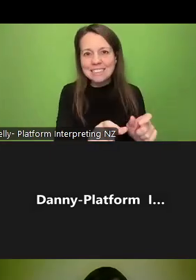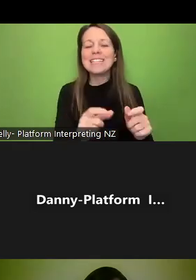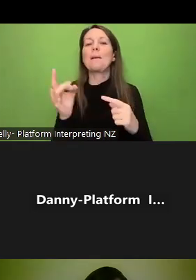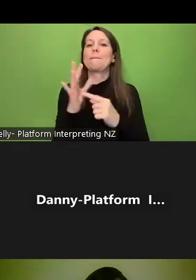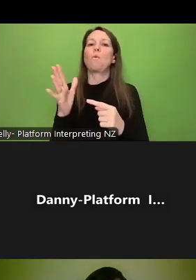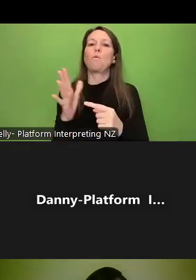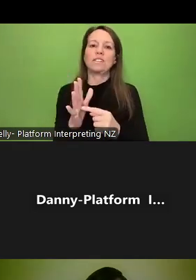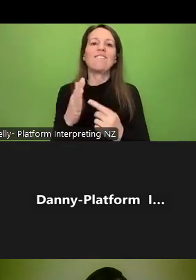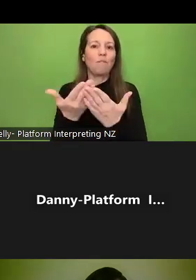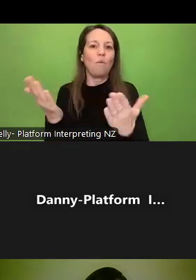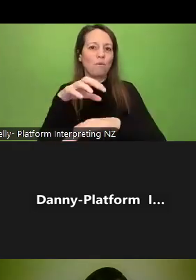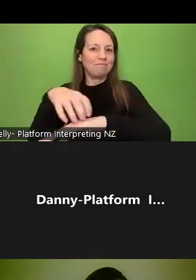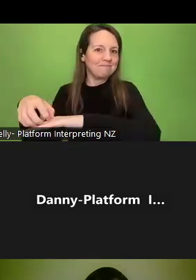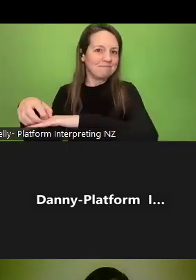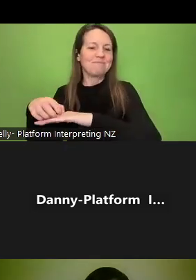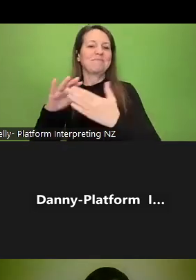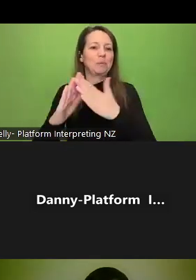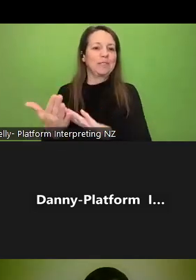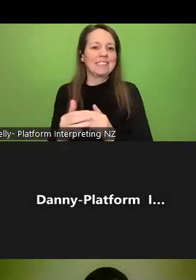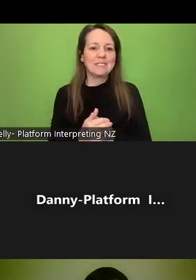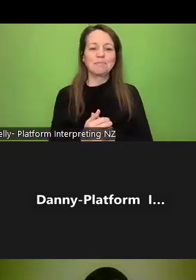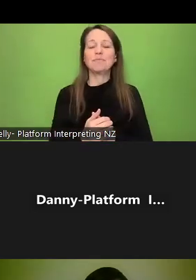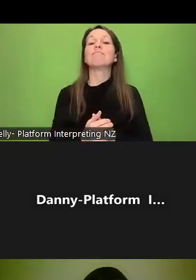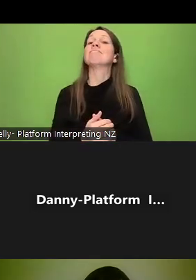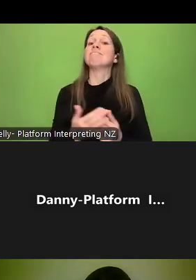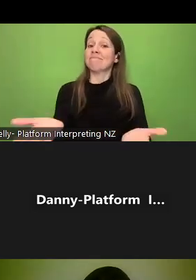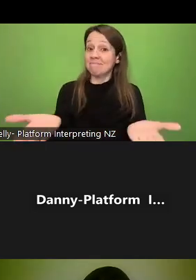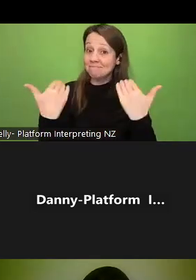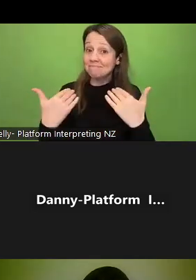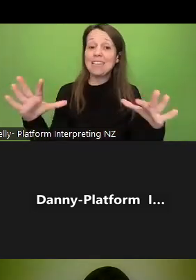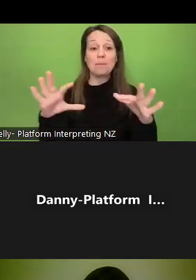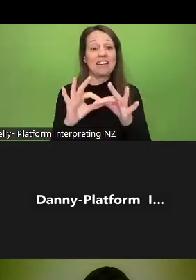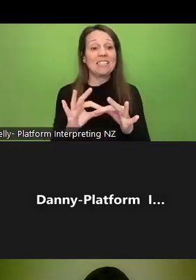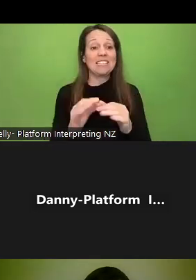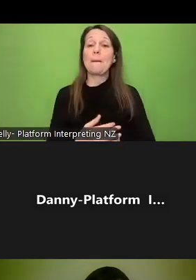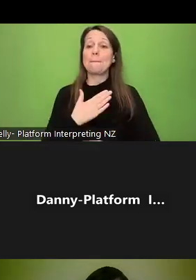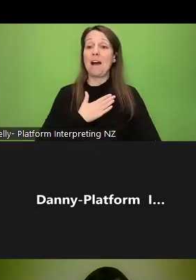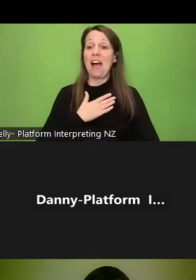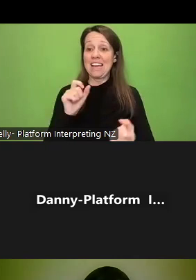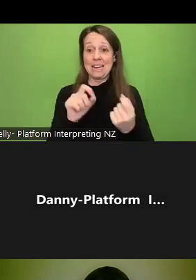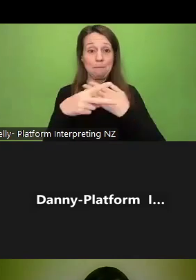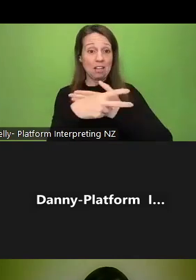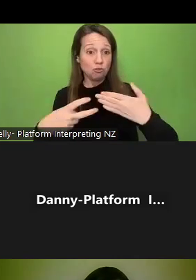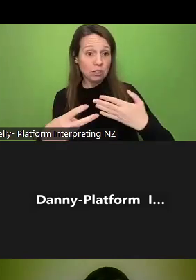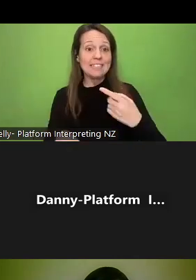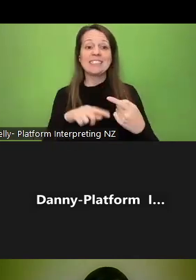So, we certainly invite you guys to get connected. You've got my email, and the Taha Hotu email,